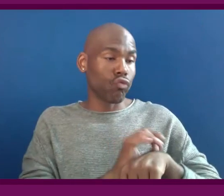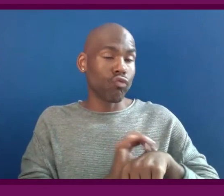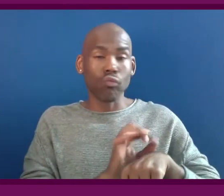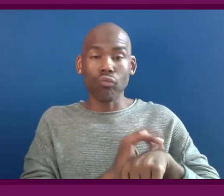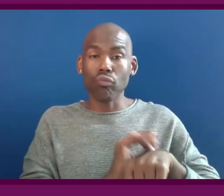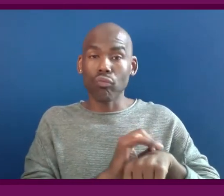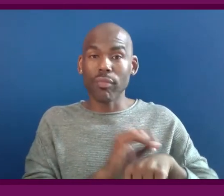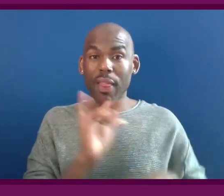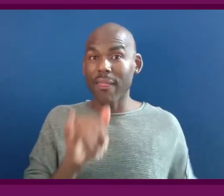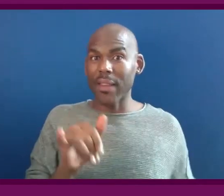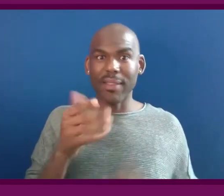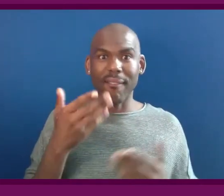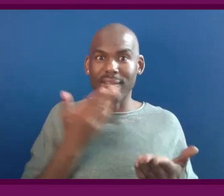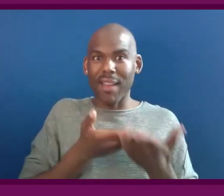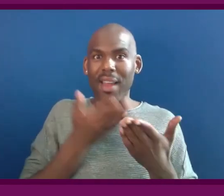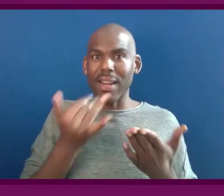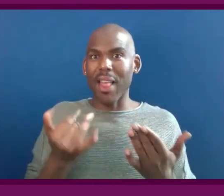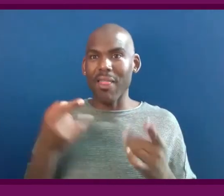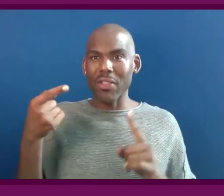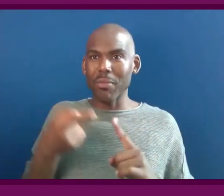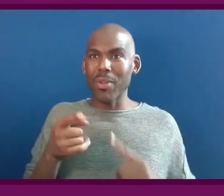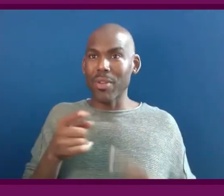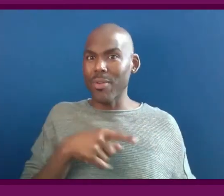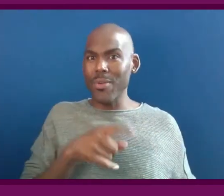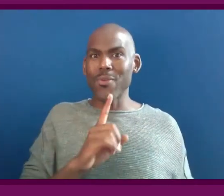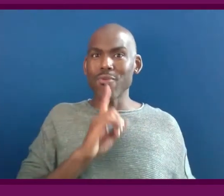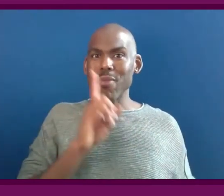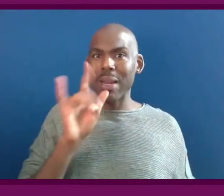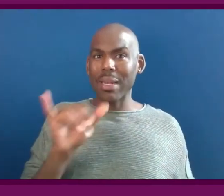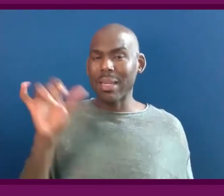That is just a fact at this point. We really can.